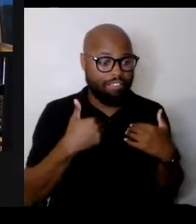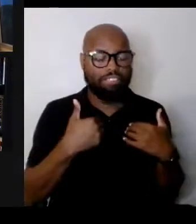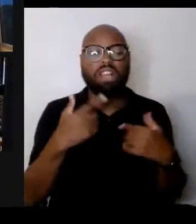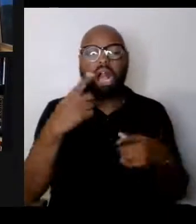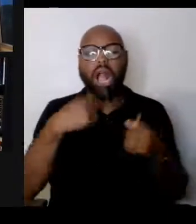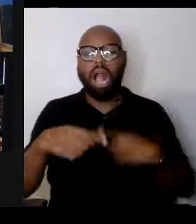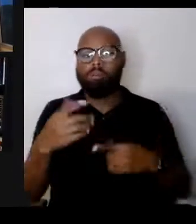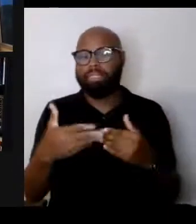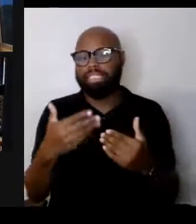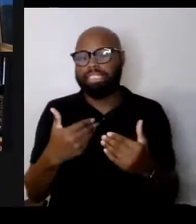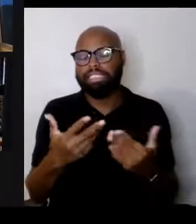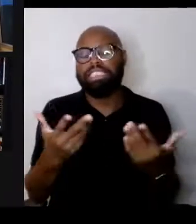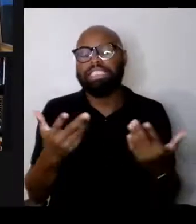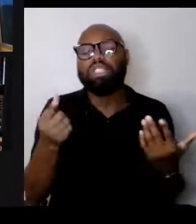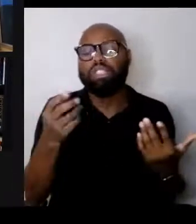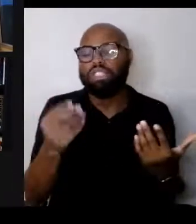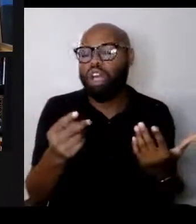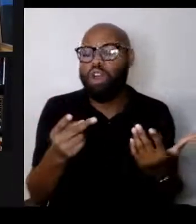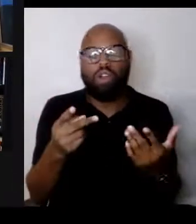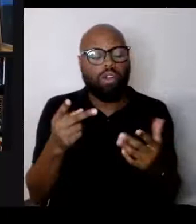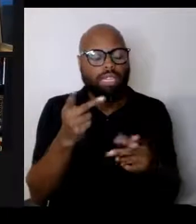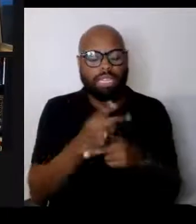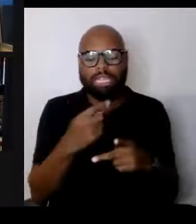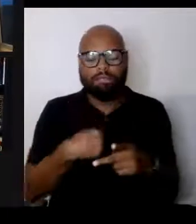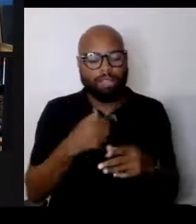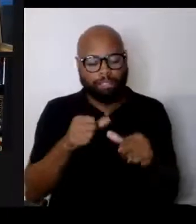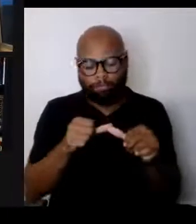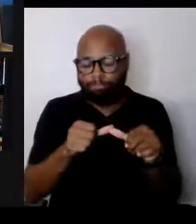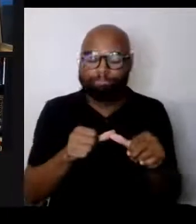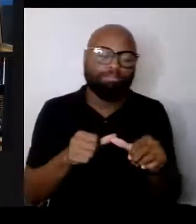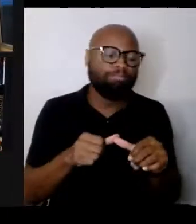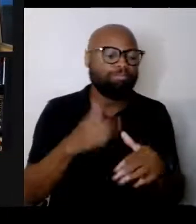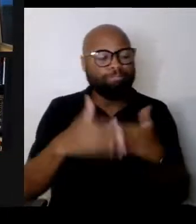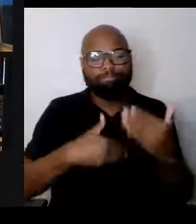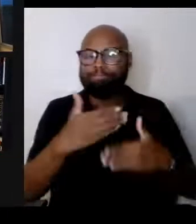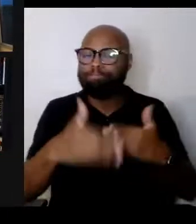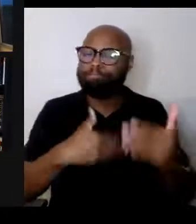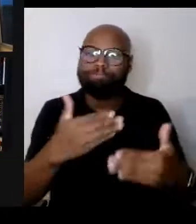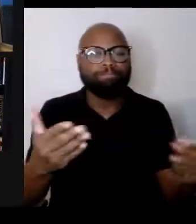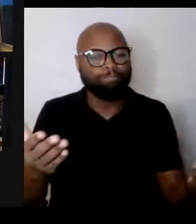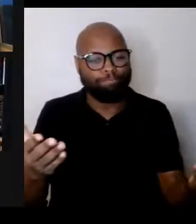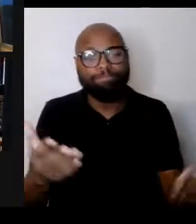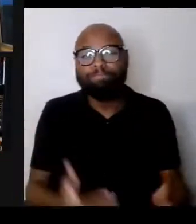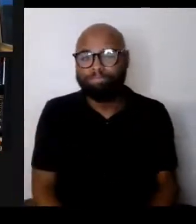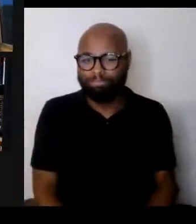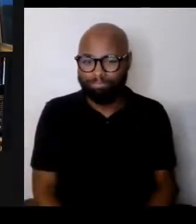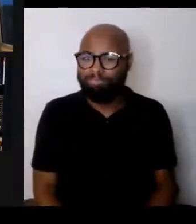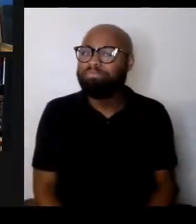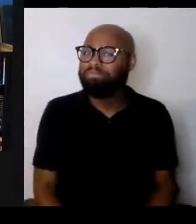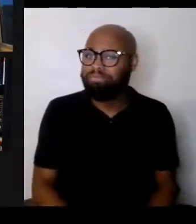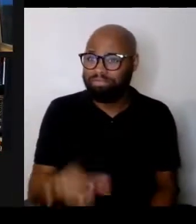it's like, you just keep going, just keep going. You know that's usually what I think about. That's good, I'm gonna use that